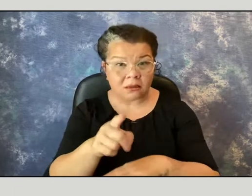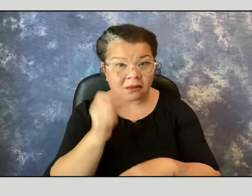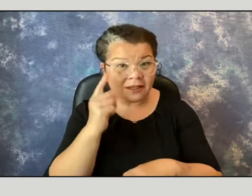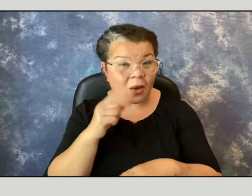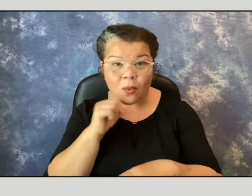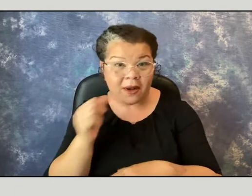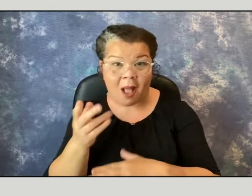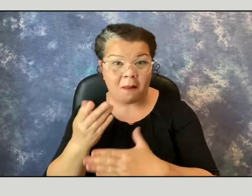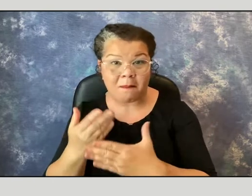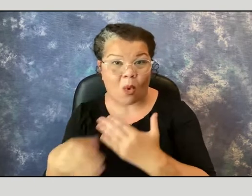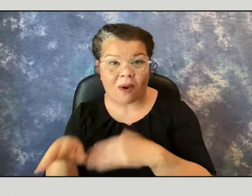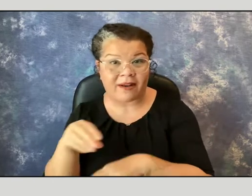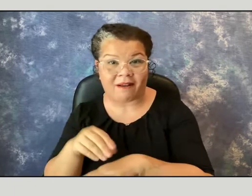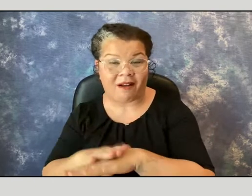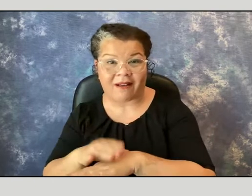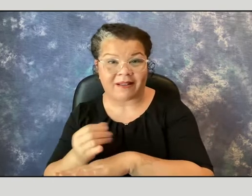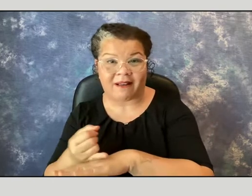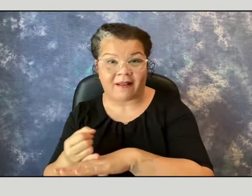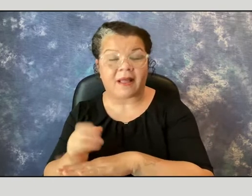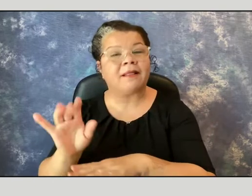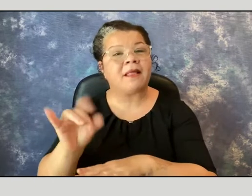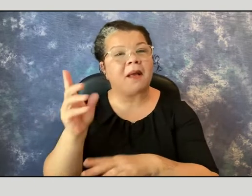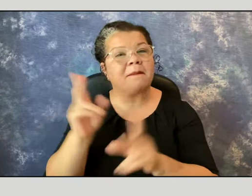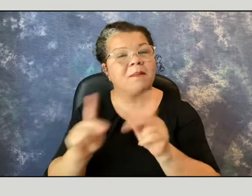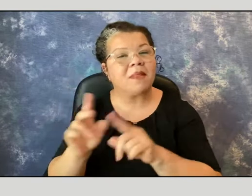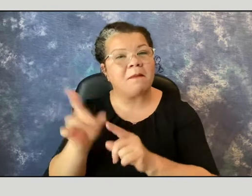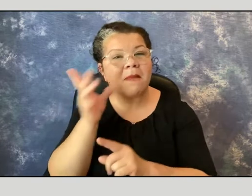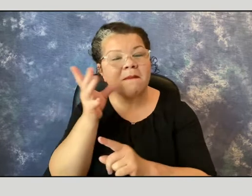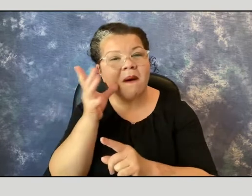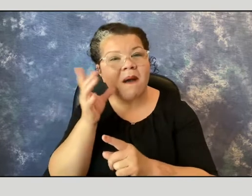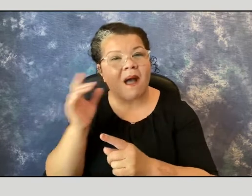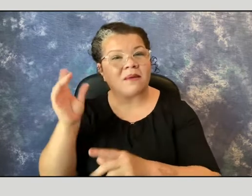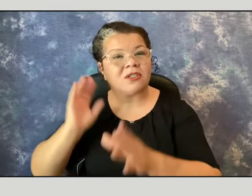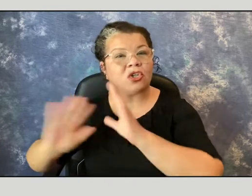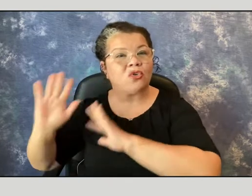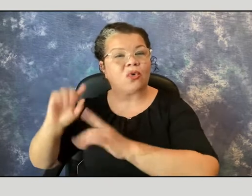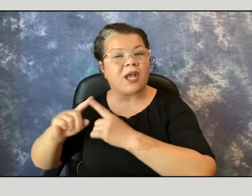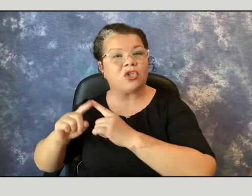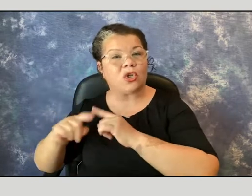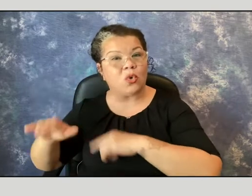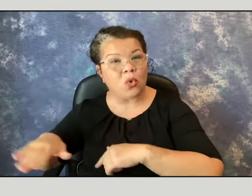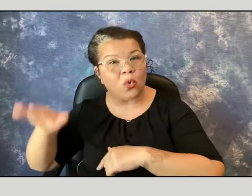For people of my mother's generation who grew up there and came here later in life, there's this yearning for home